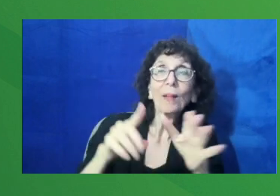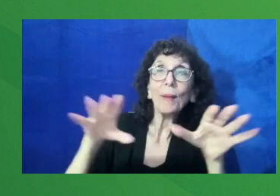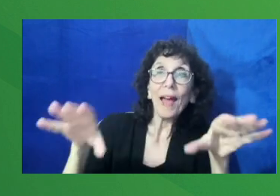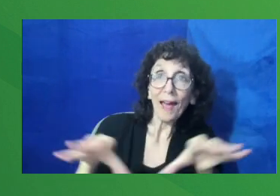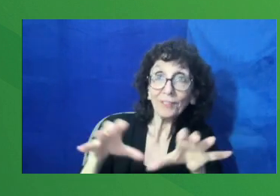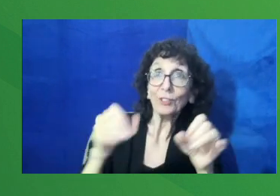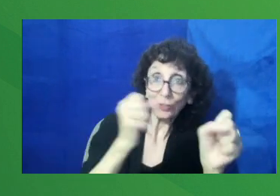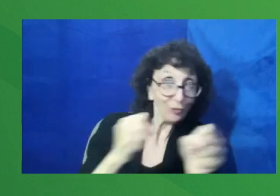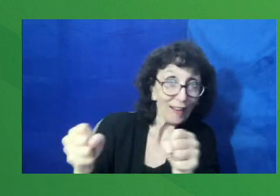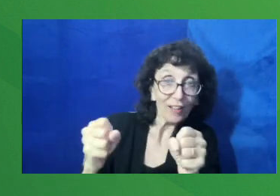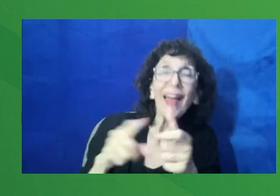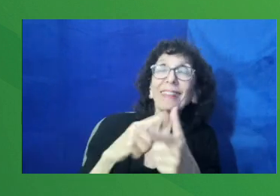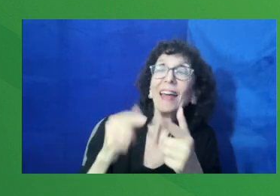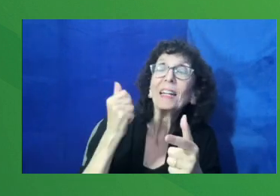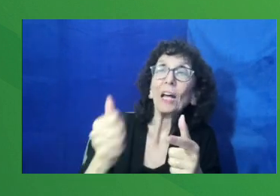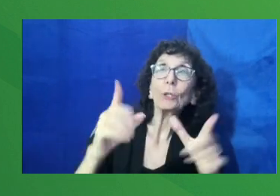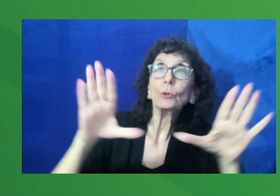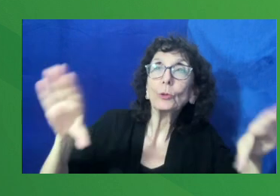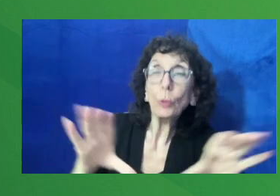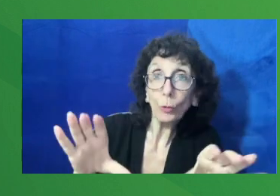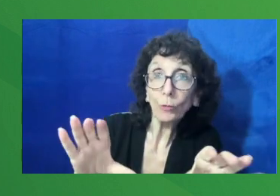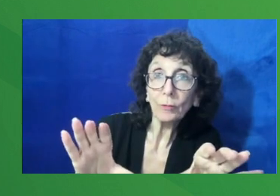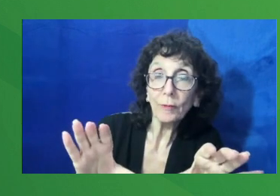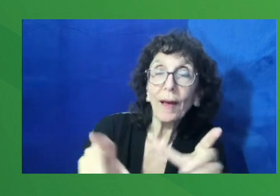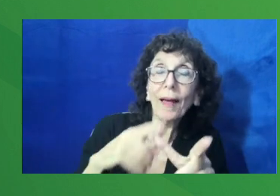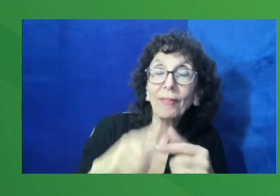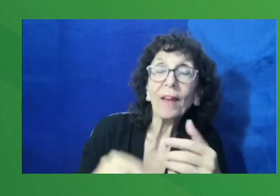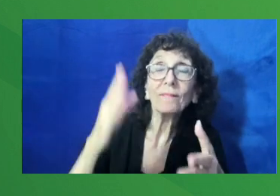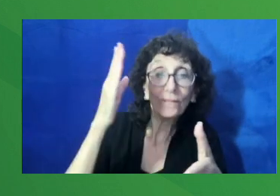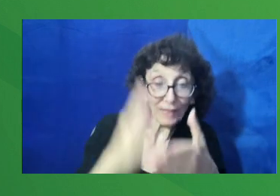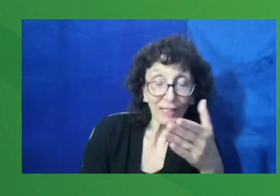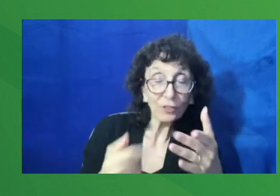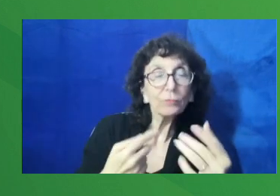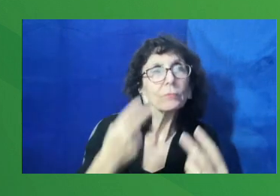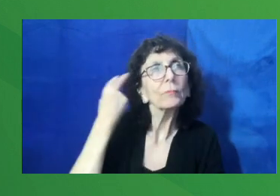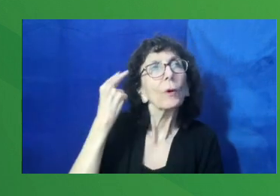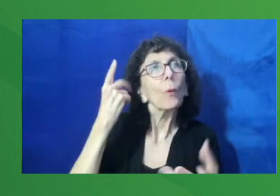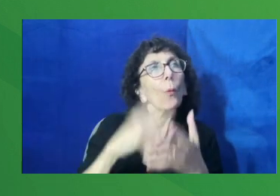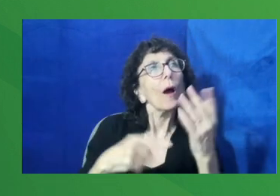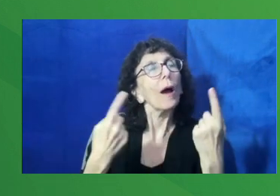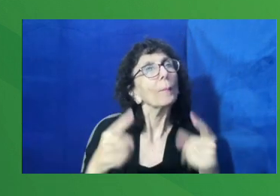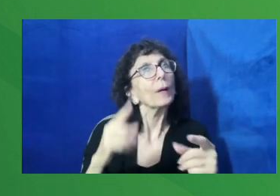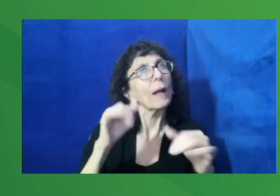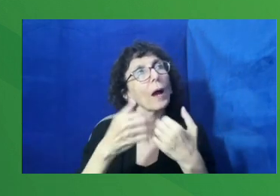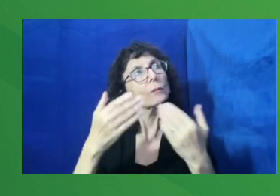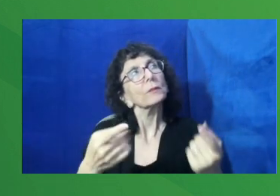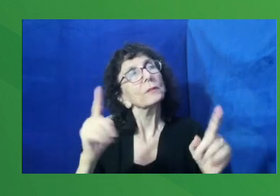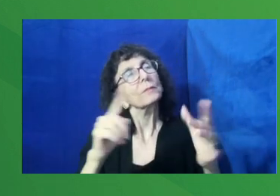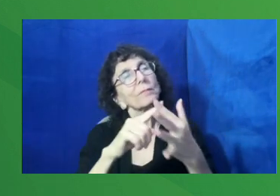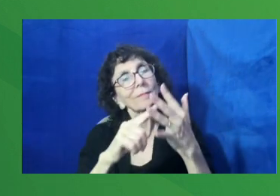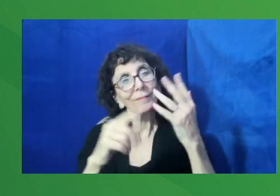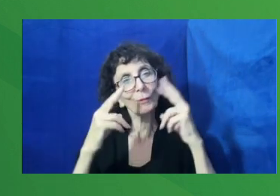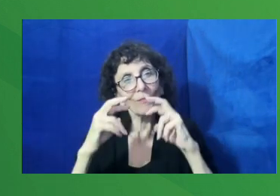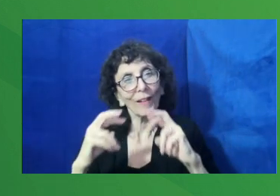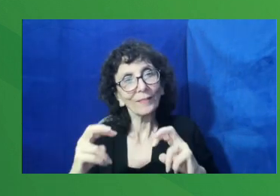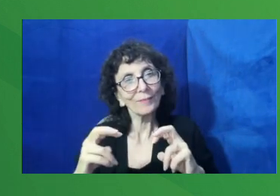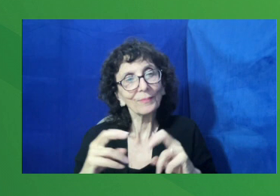and then they reflect on their actions. Next slide, please. So, we have instructional